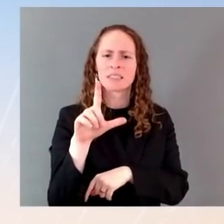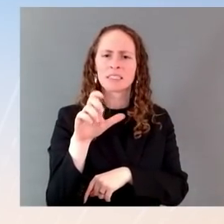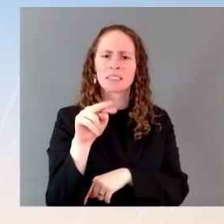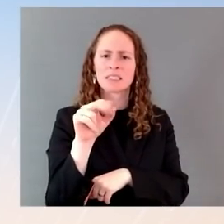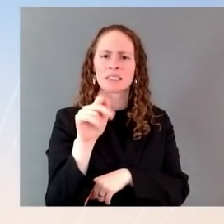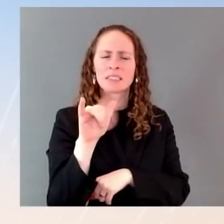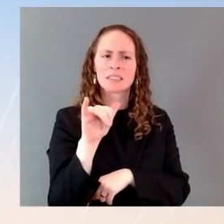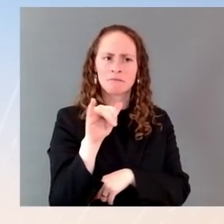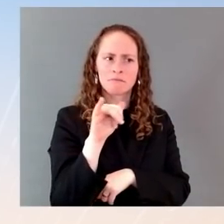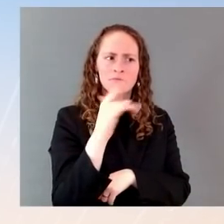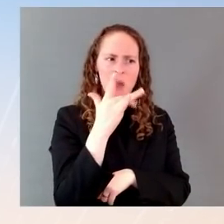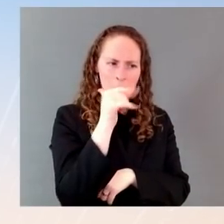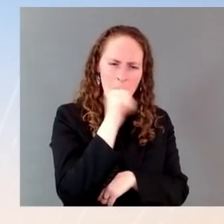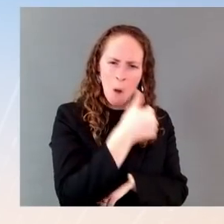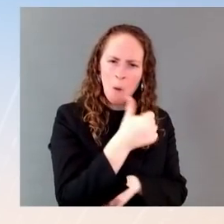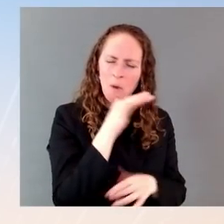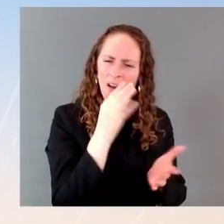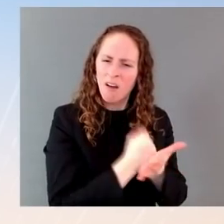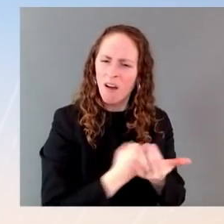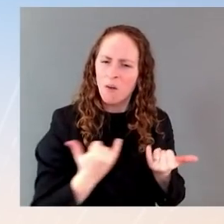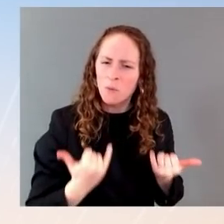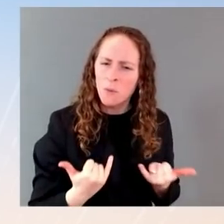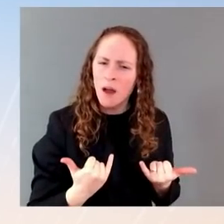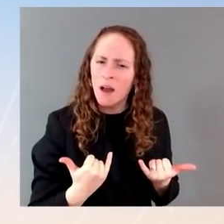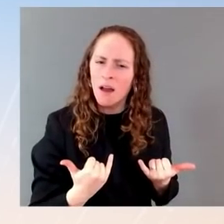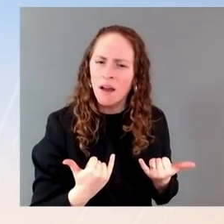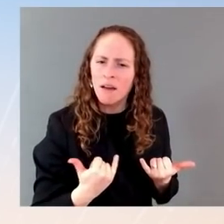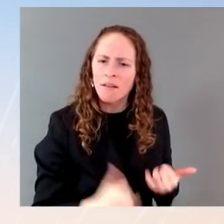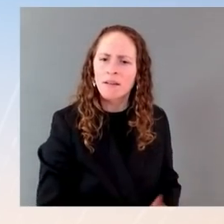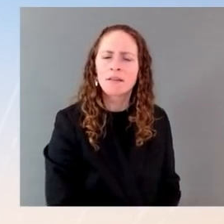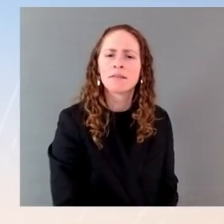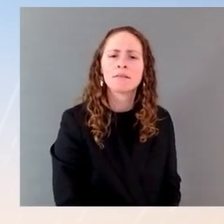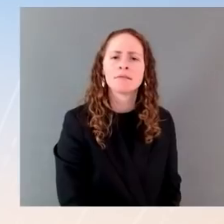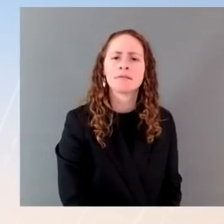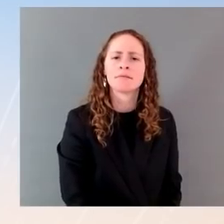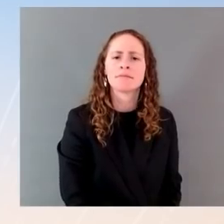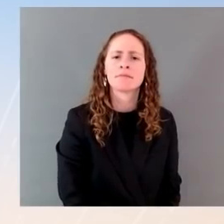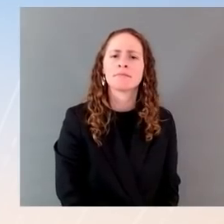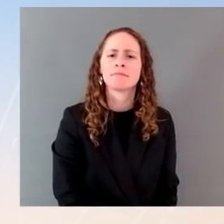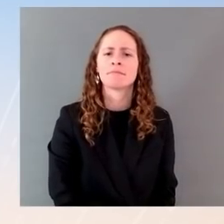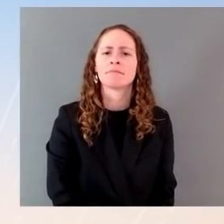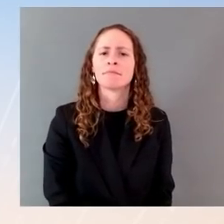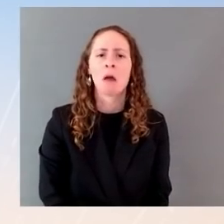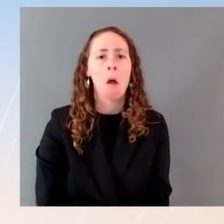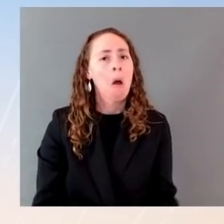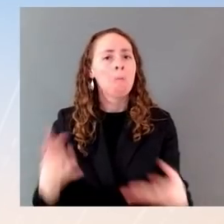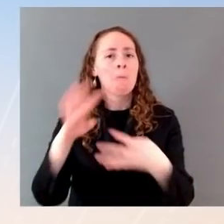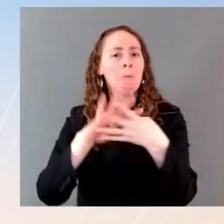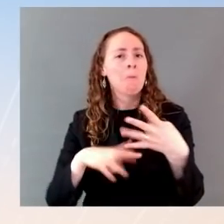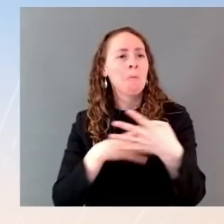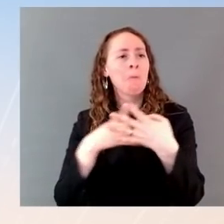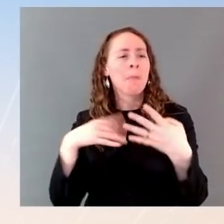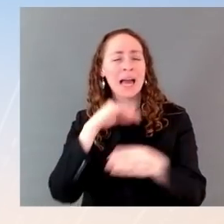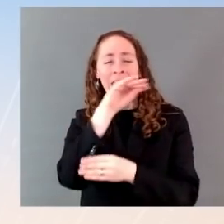The Press: What's his message going to be that we don't already know or is not already public? I mean, what's his message to him going to be?